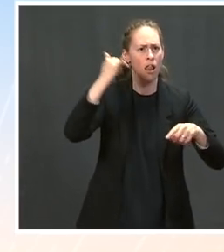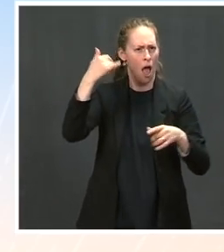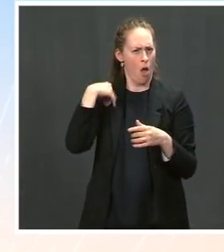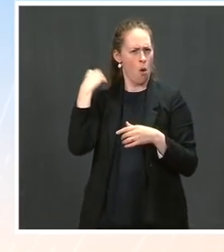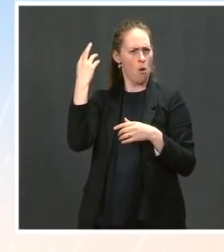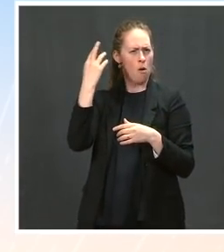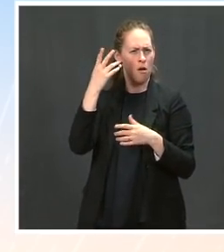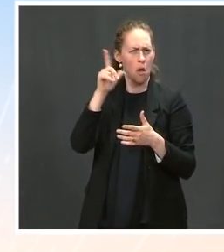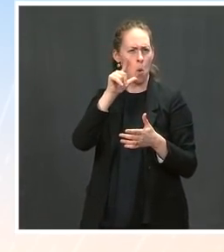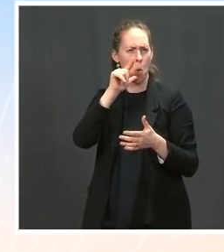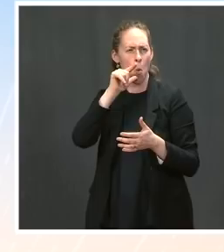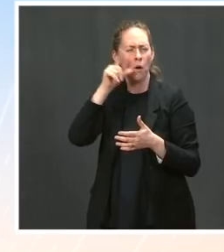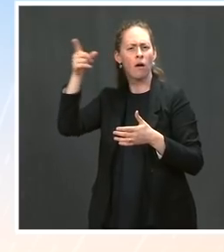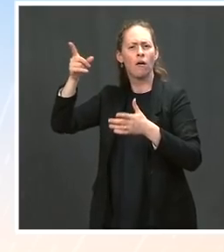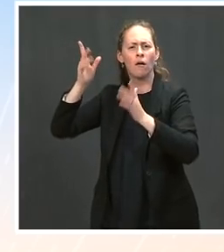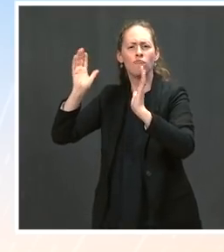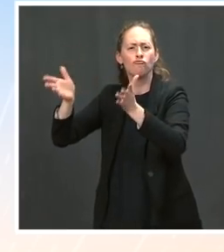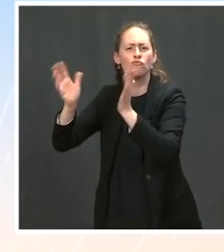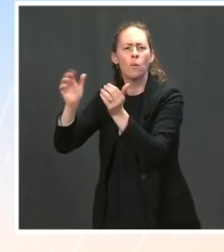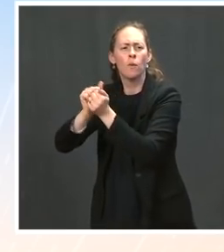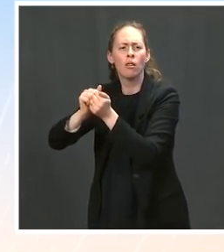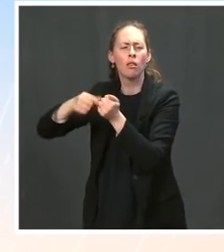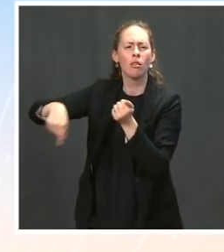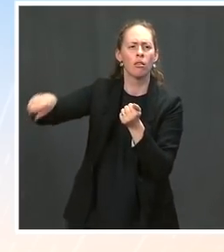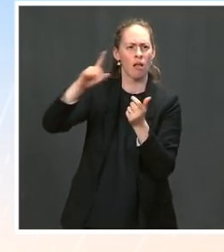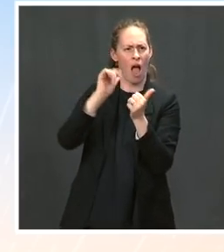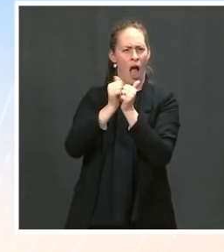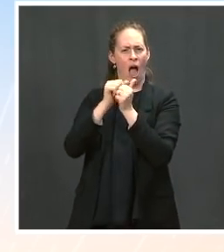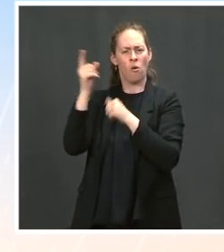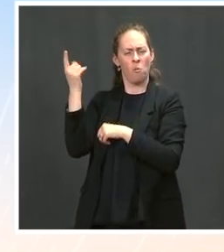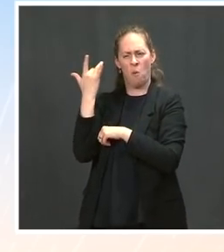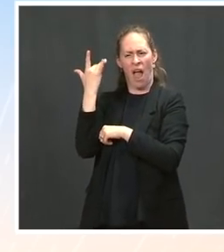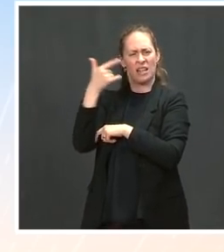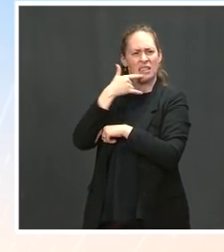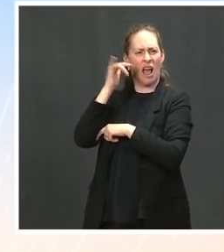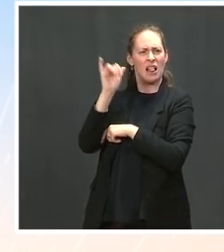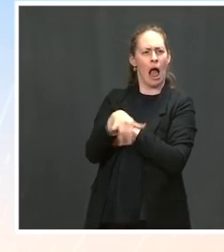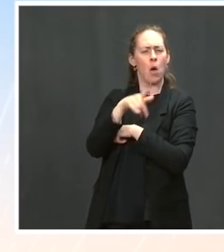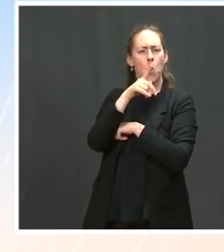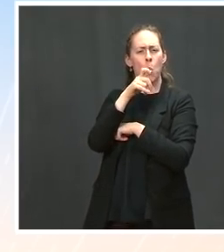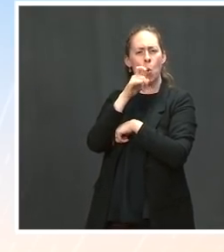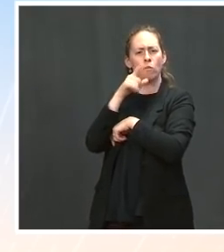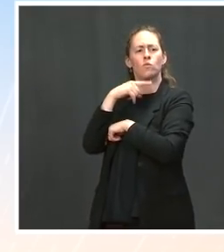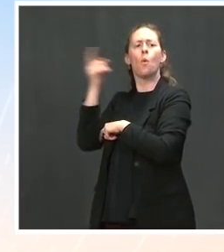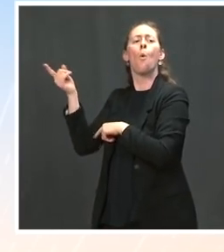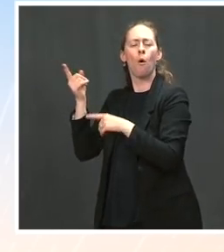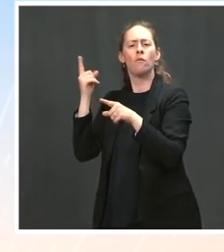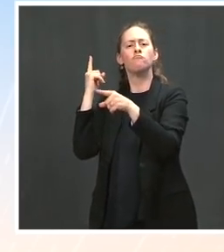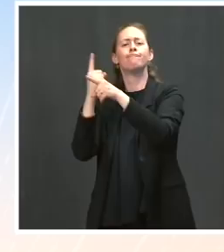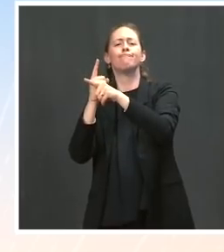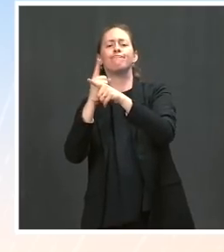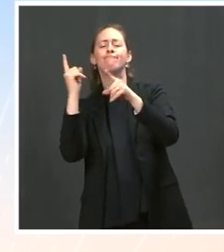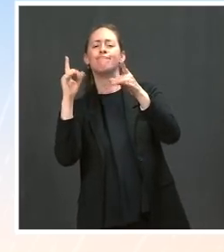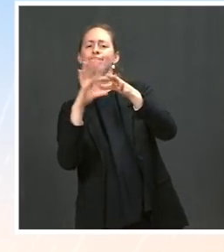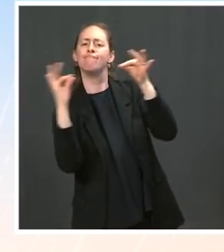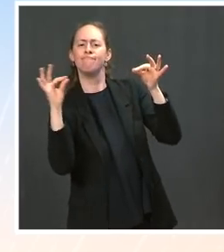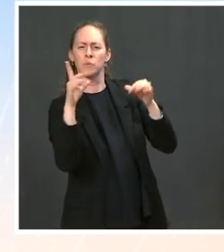and local authorities, but who is -- who are his advisors that he's speaking with about the right way to respond to the verdict, regardless of what it is?